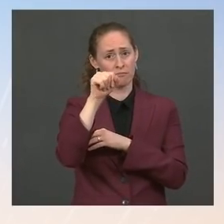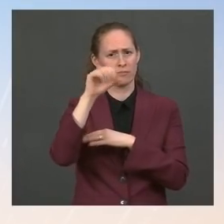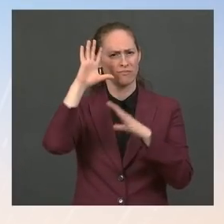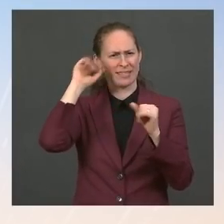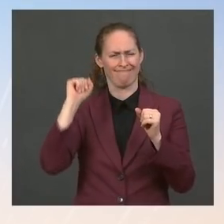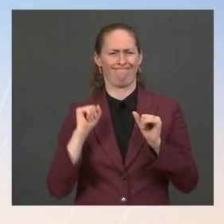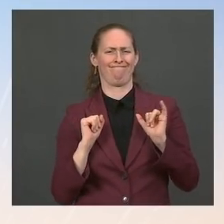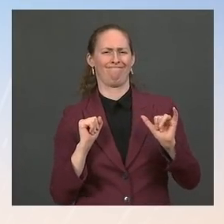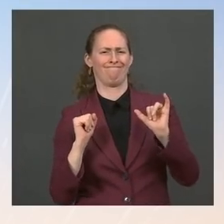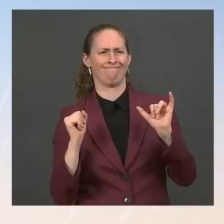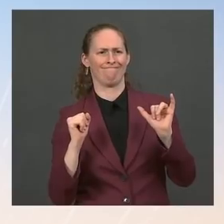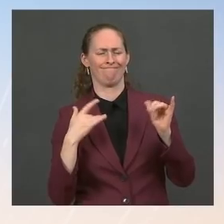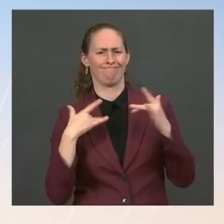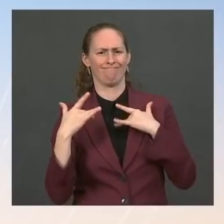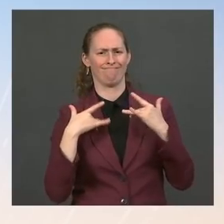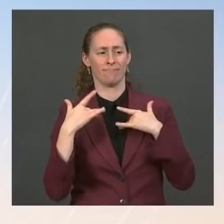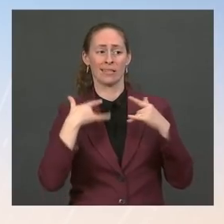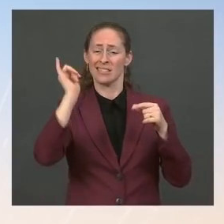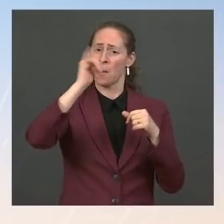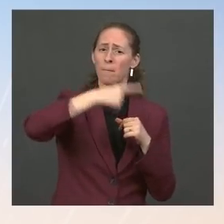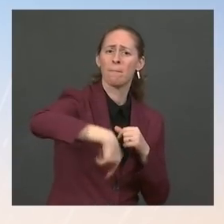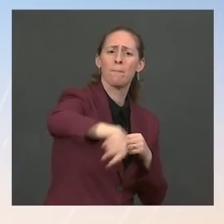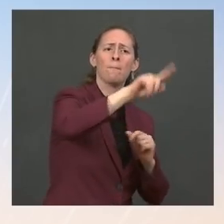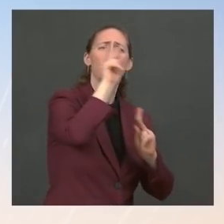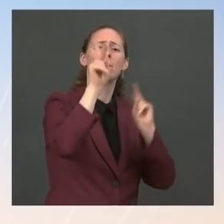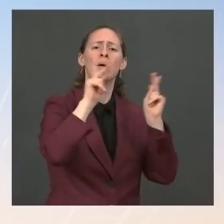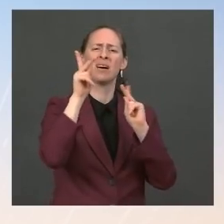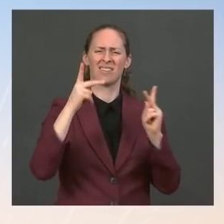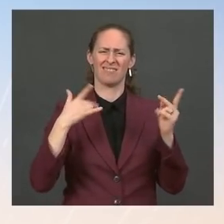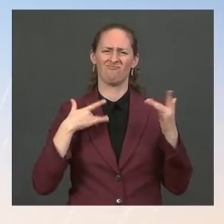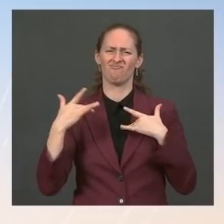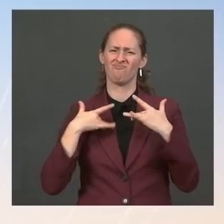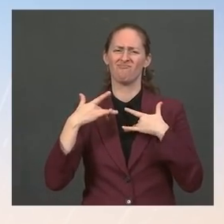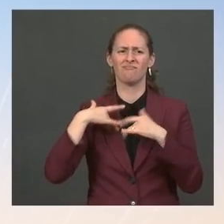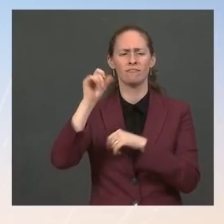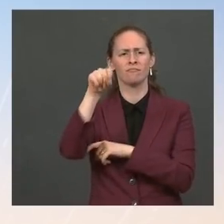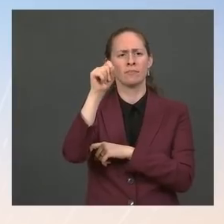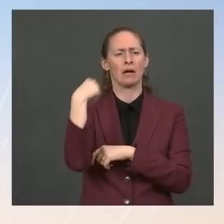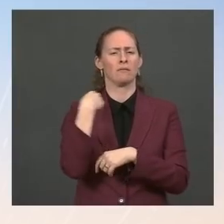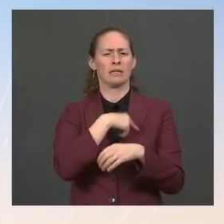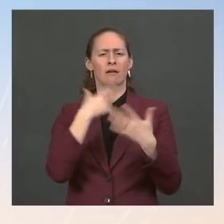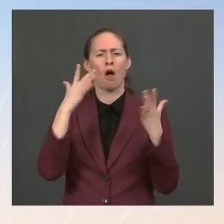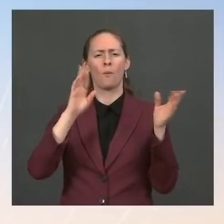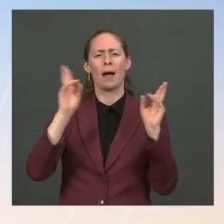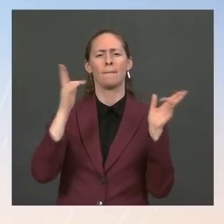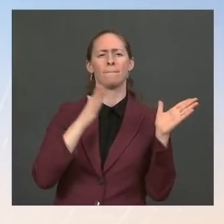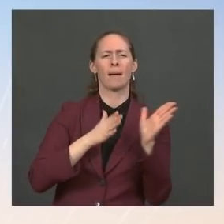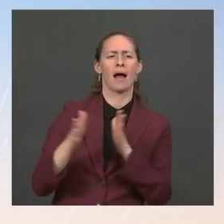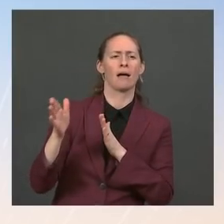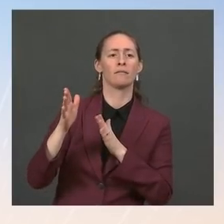And there are several steps we've taken, including pushing the FTC, or asking the FTC to look into price gouging --